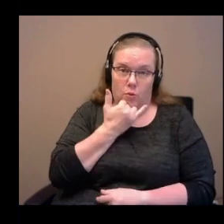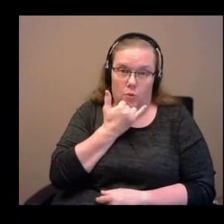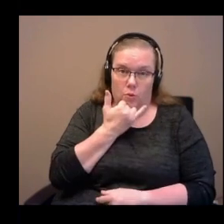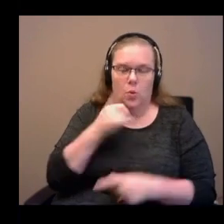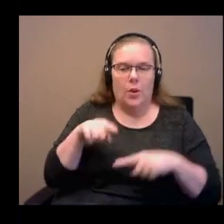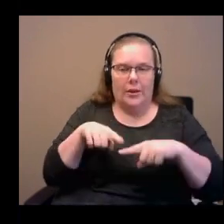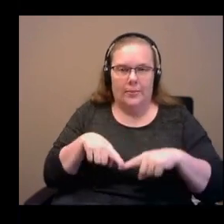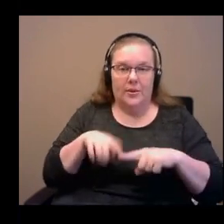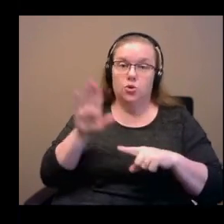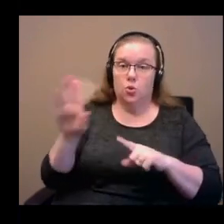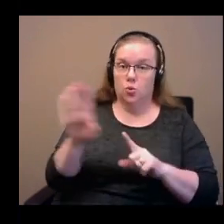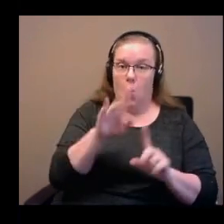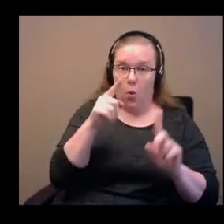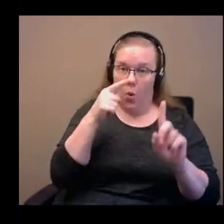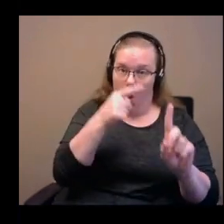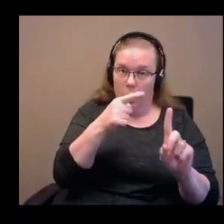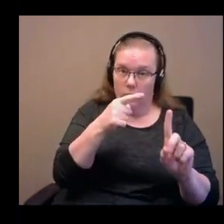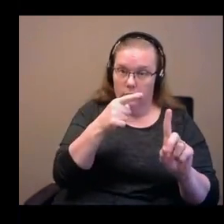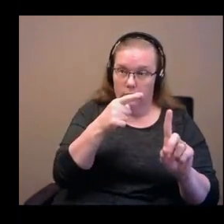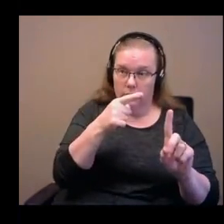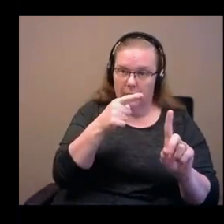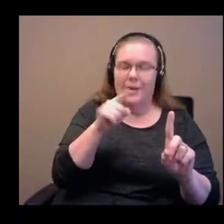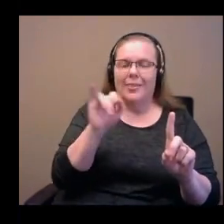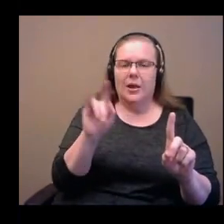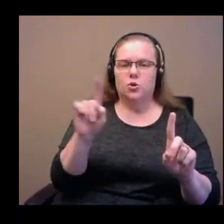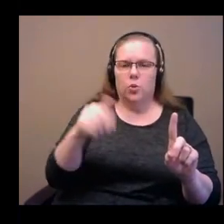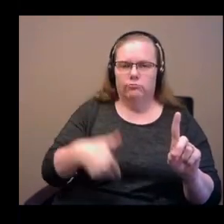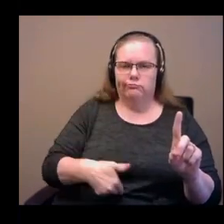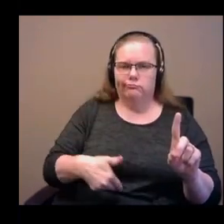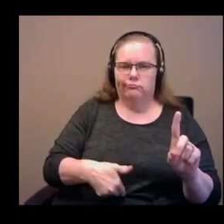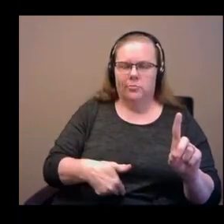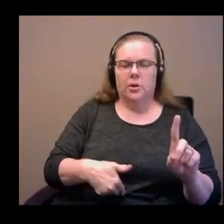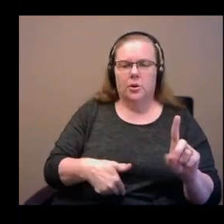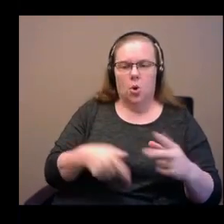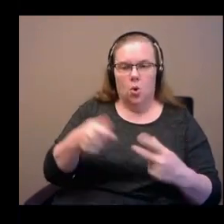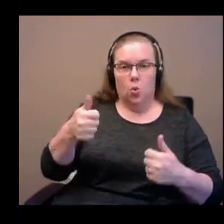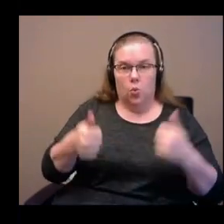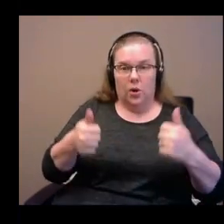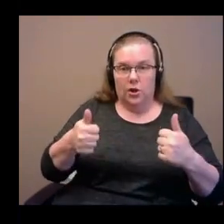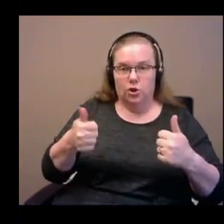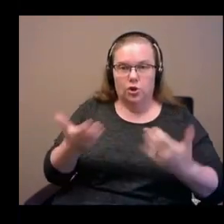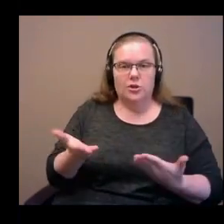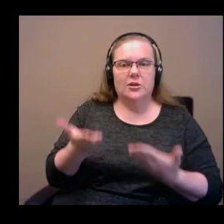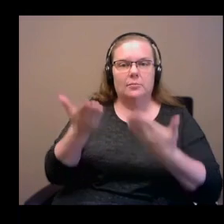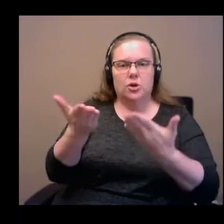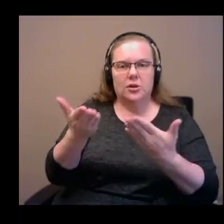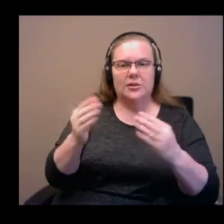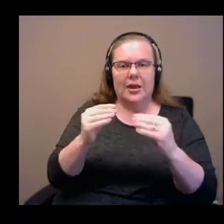And maybe this is where your intuition is. Which of these suggests that it’s more subjective? I,